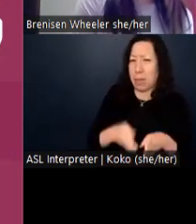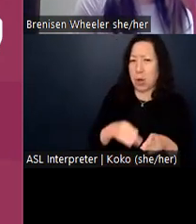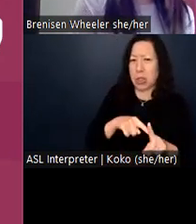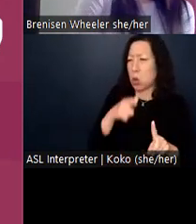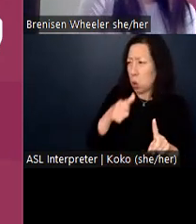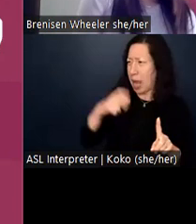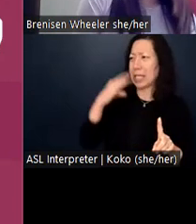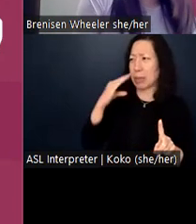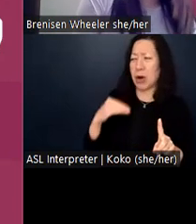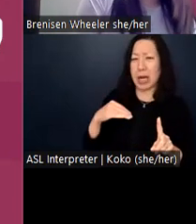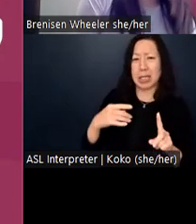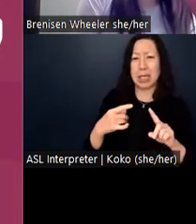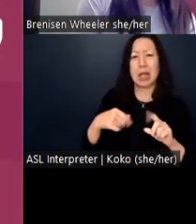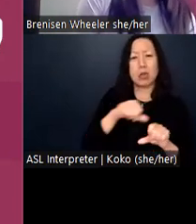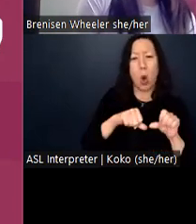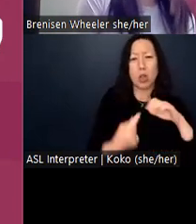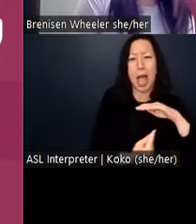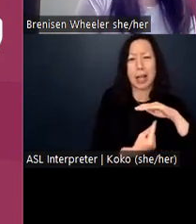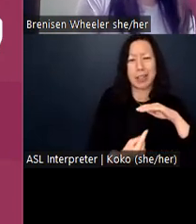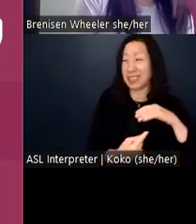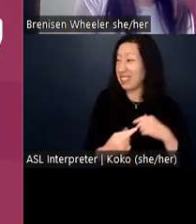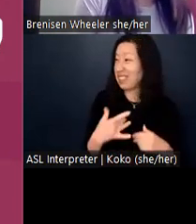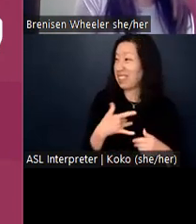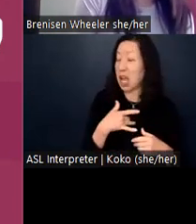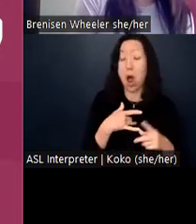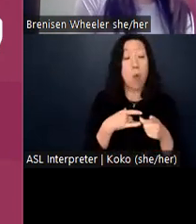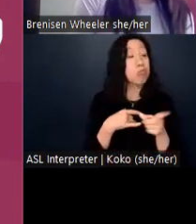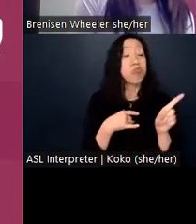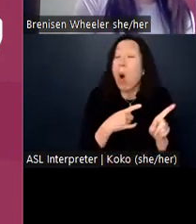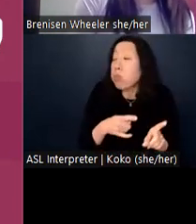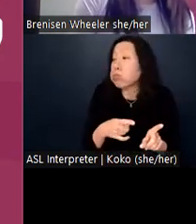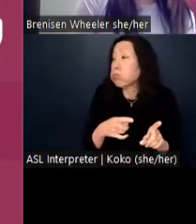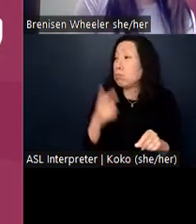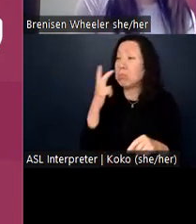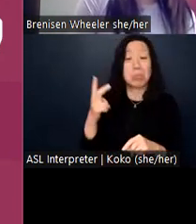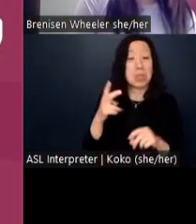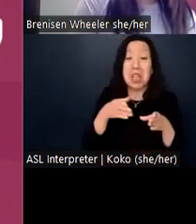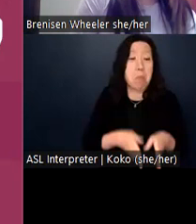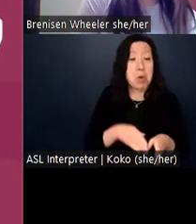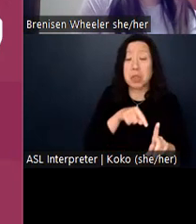12:25:06 usual for me to see them. only a couple of times a year when they're not privy